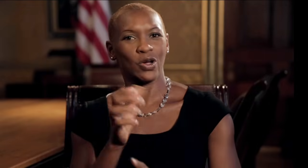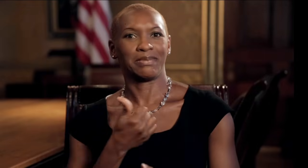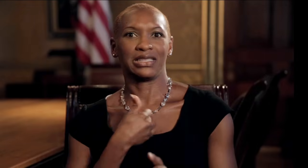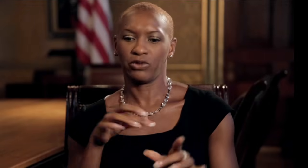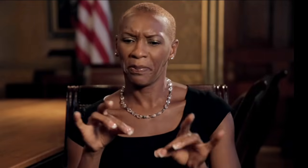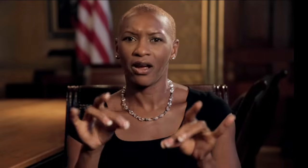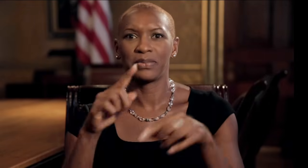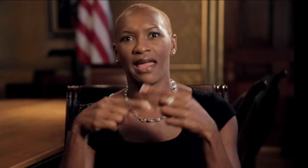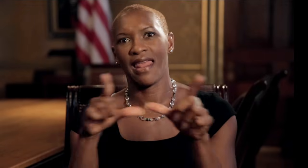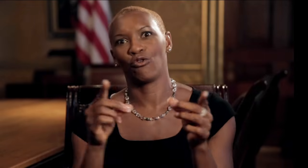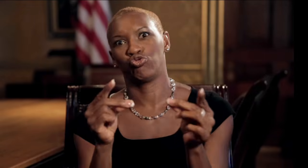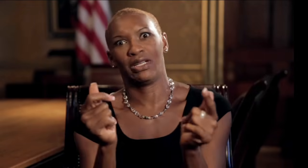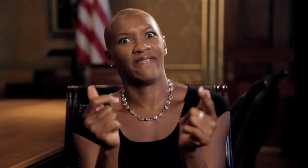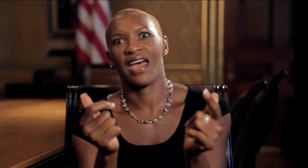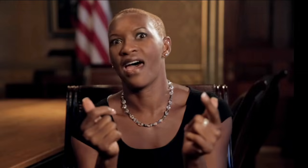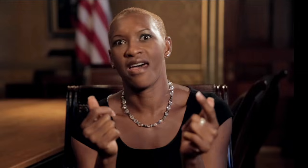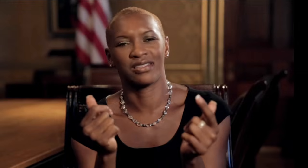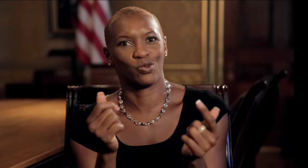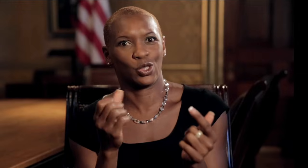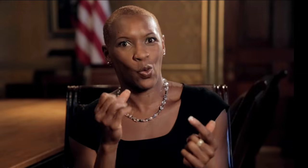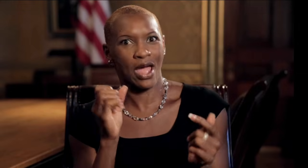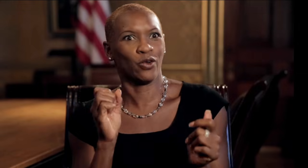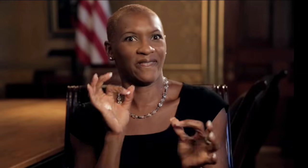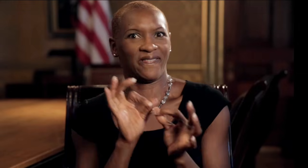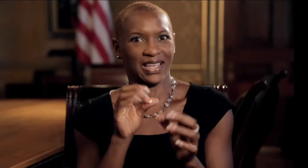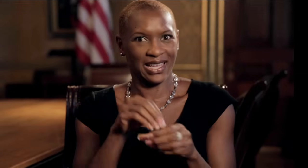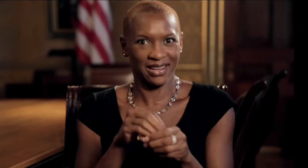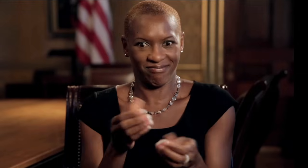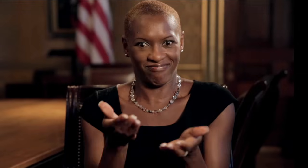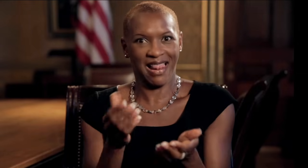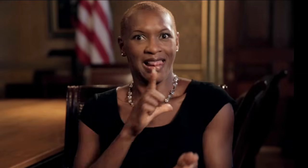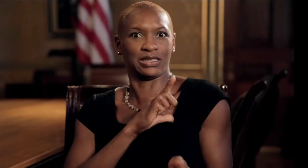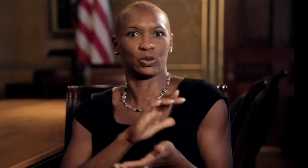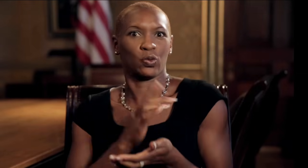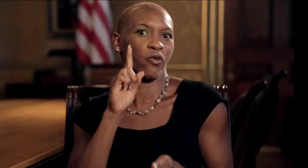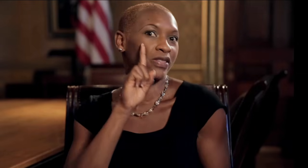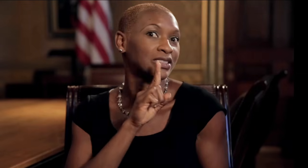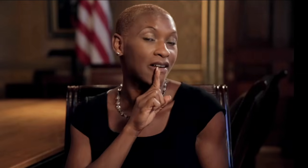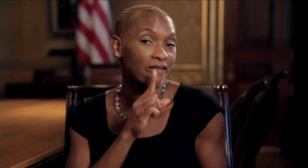So that forced me to pick up sign language pretty quickly. So I could fit in at Lexington School for the Deaf.